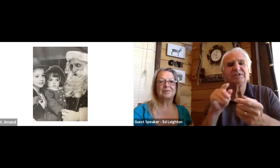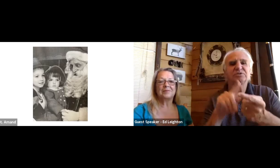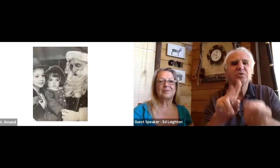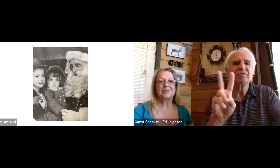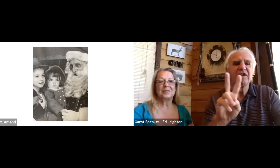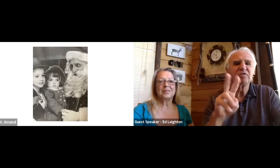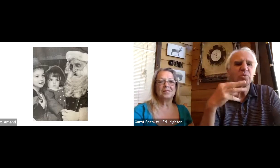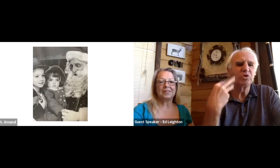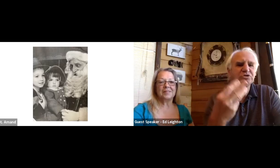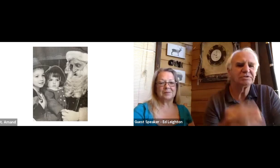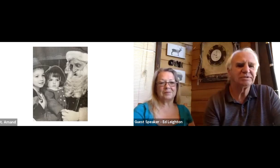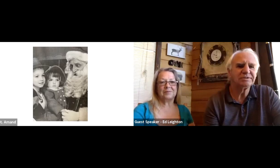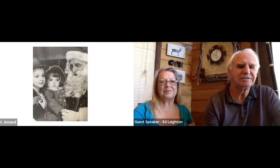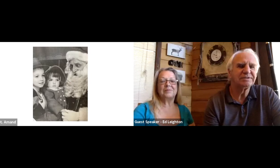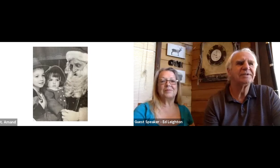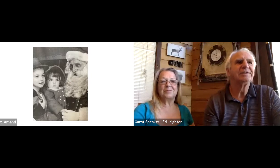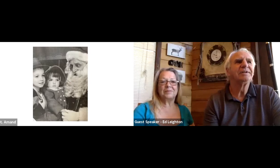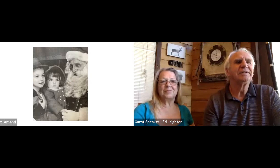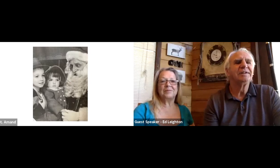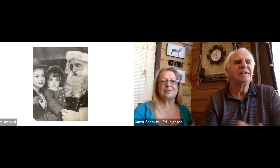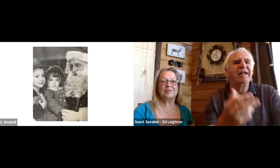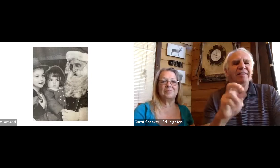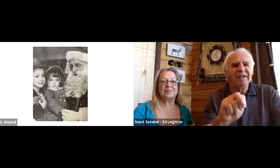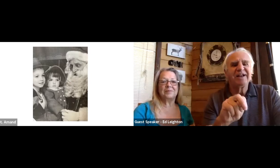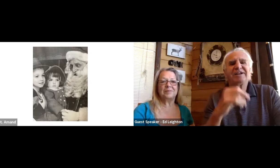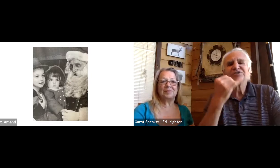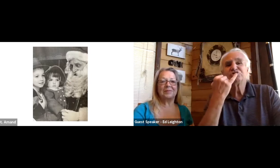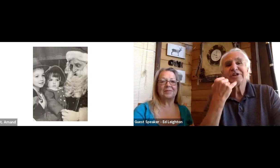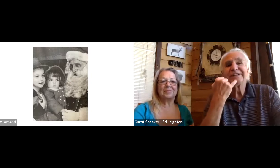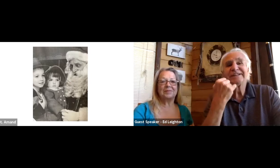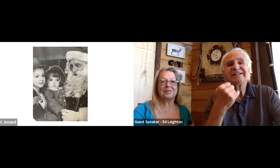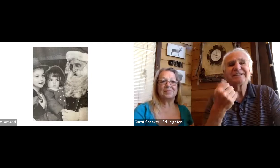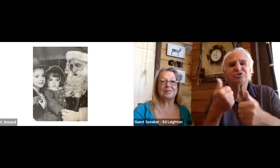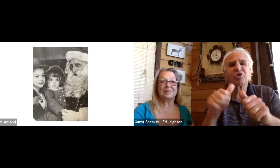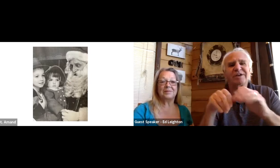and so the whole family moved there to Vancouver, Washington,